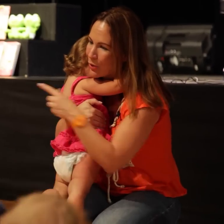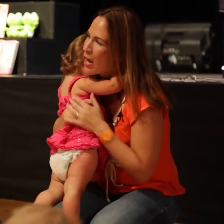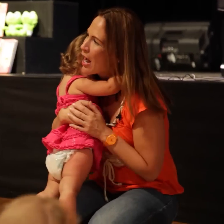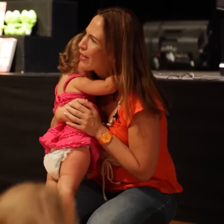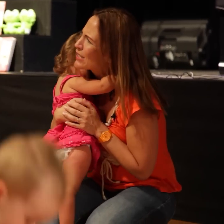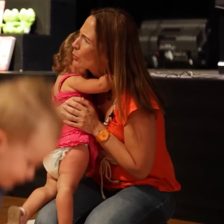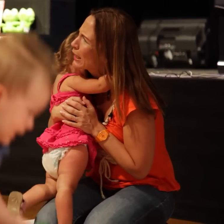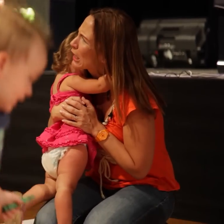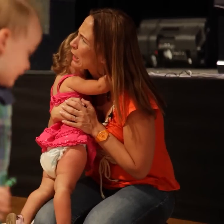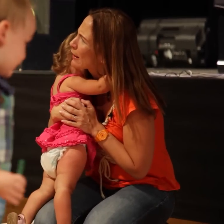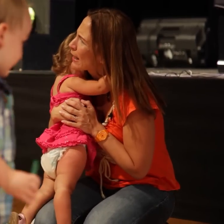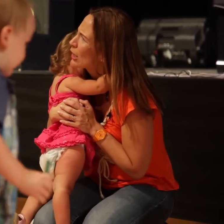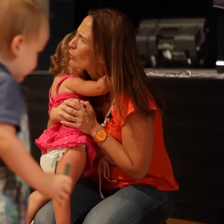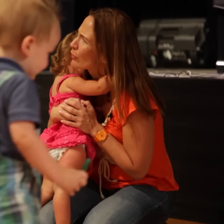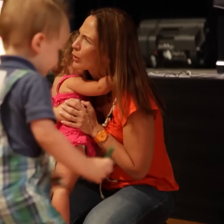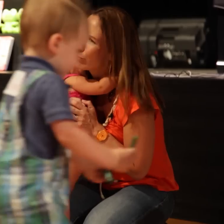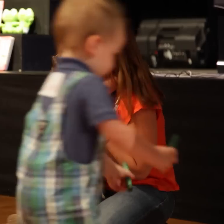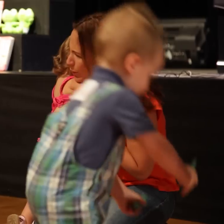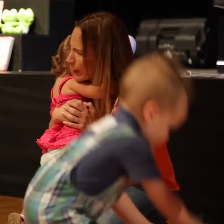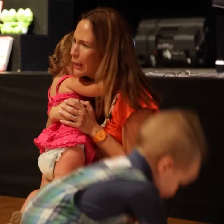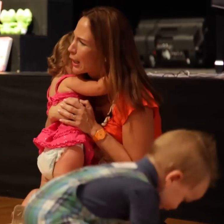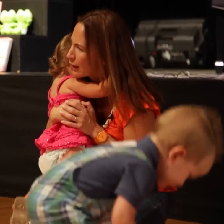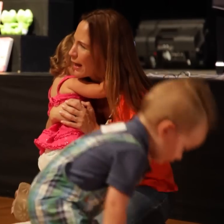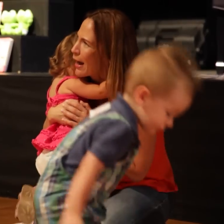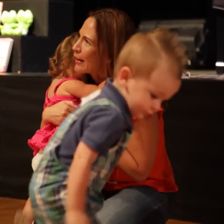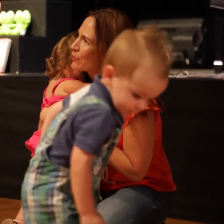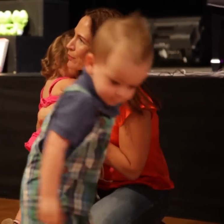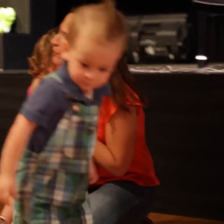and thanks for being here. Thank you for being here. I was excited.